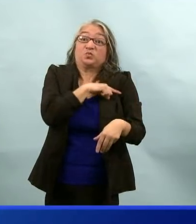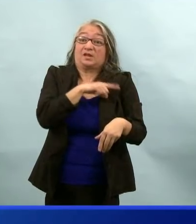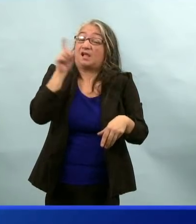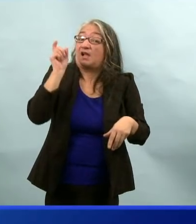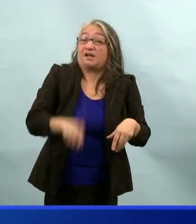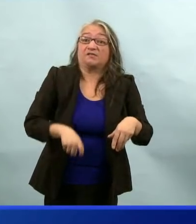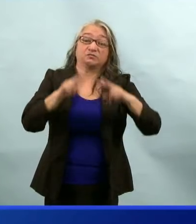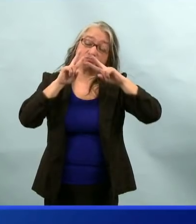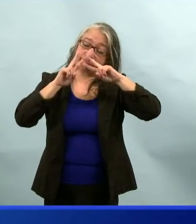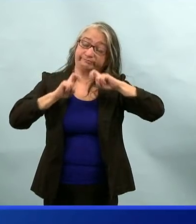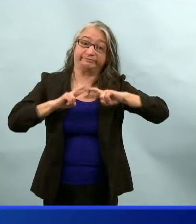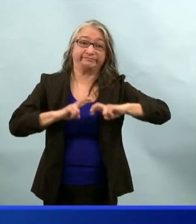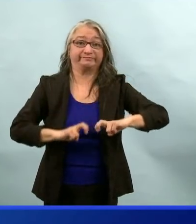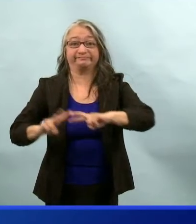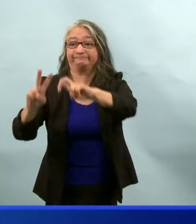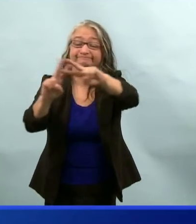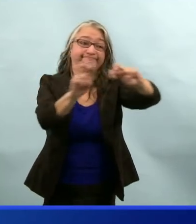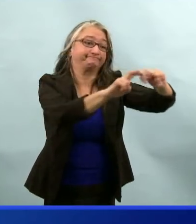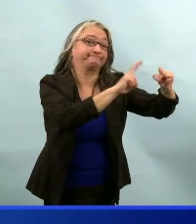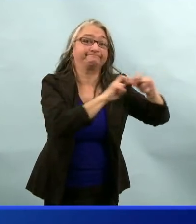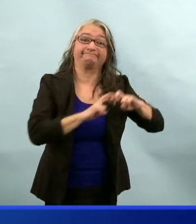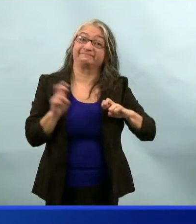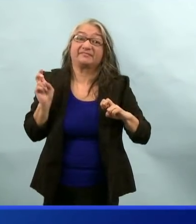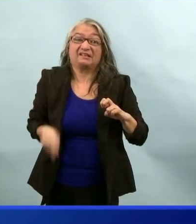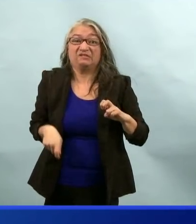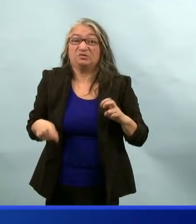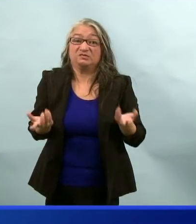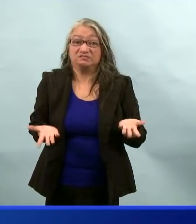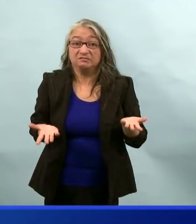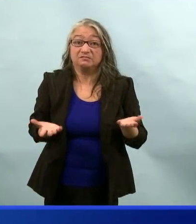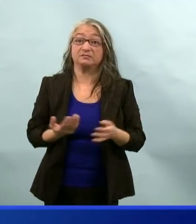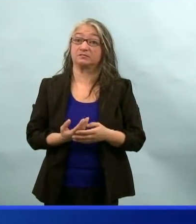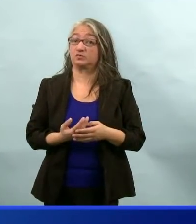and realistically unless we start impacting those who are vaccinated it's gonna be really difficult